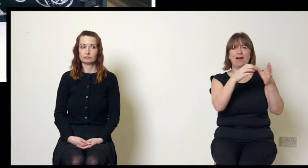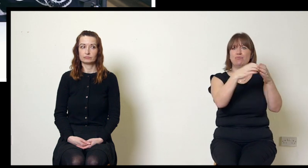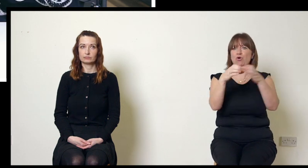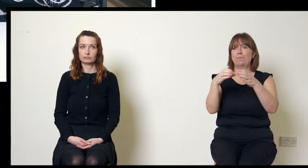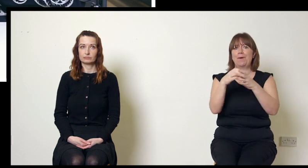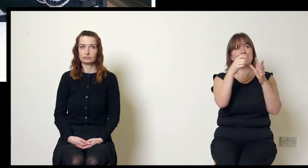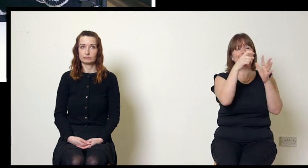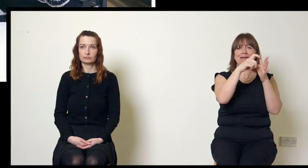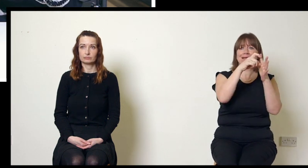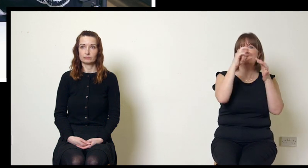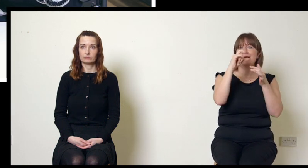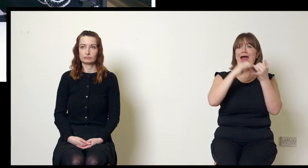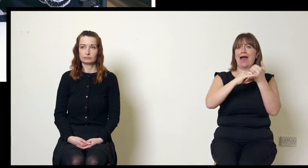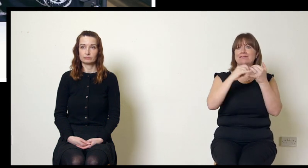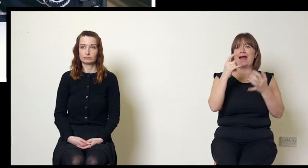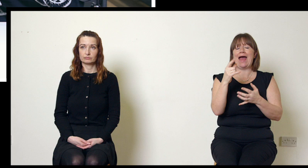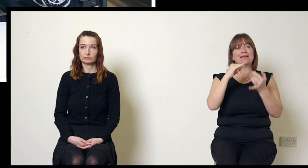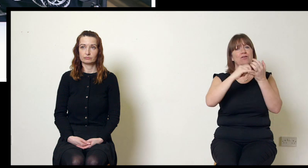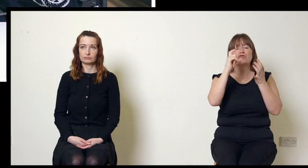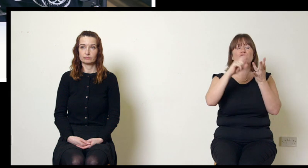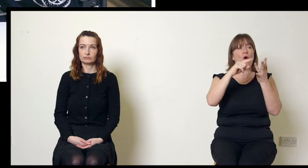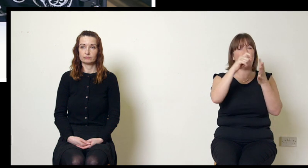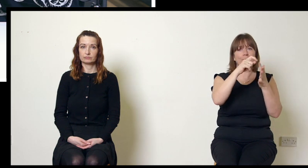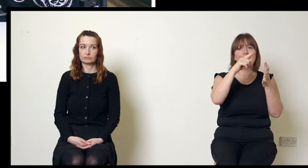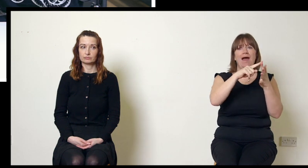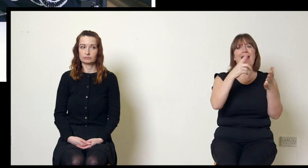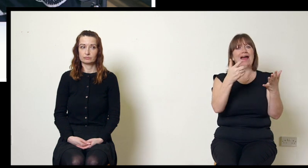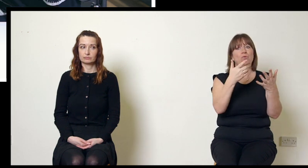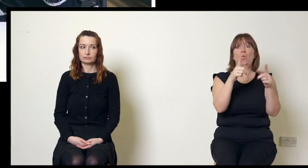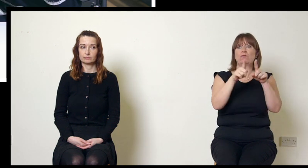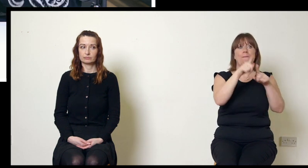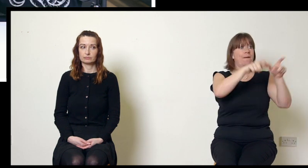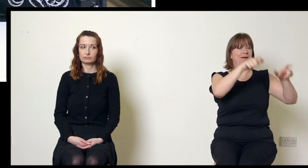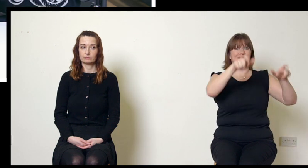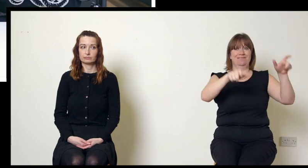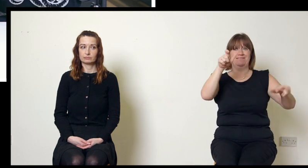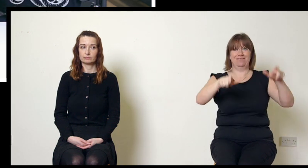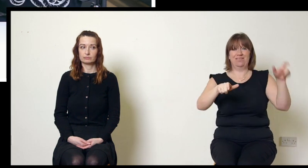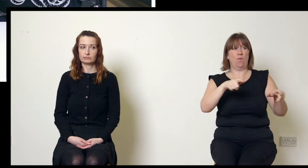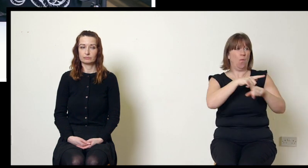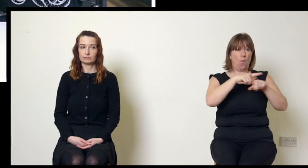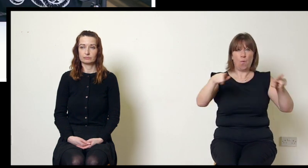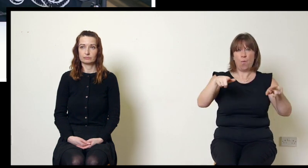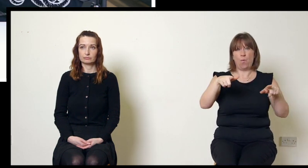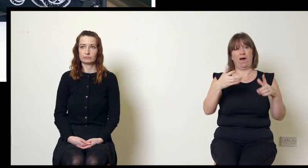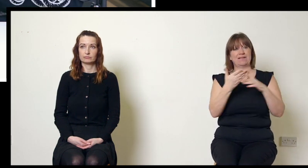and Scope Young People's Group, and then some public ones that we held in an accessible venue in the city centre.